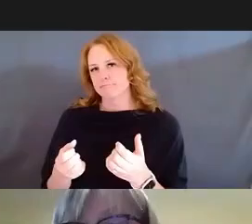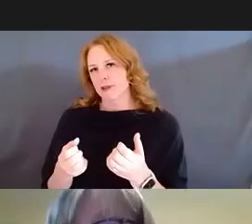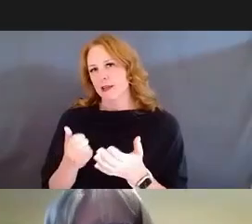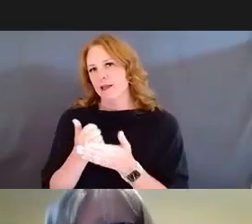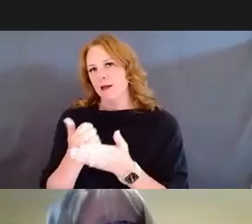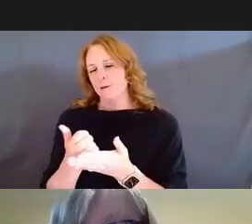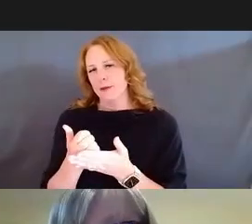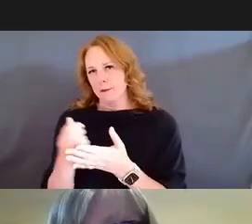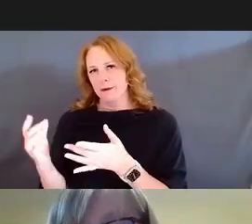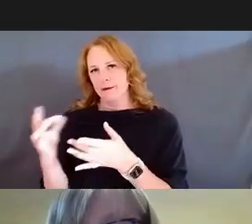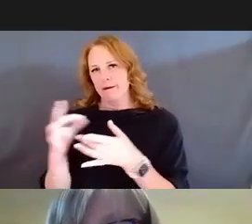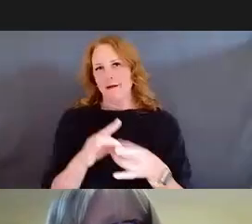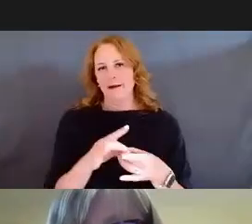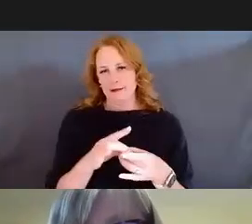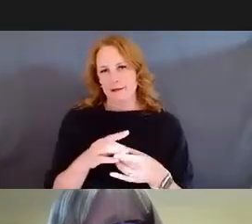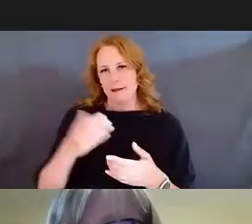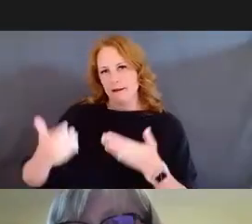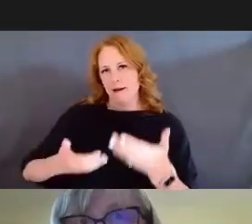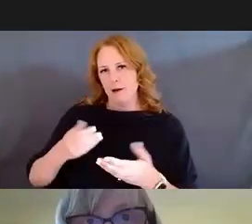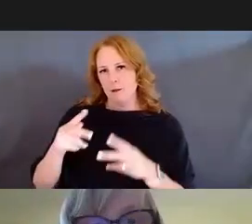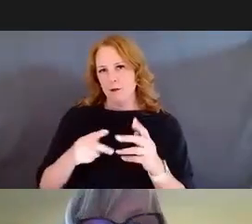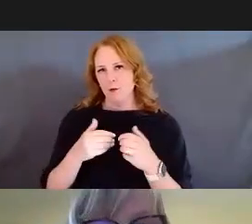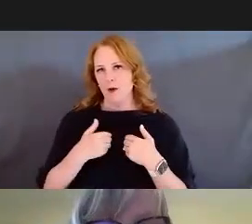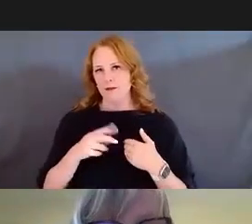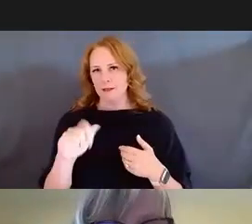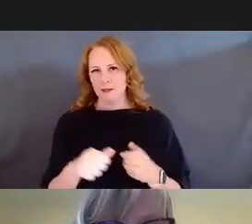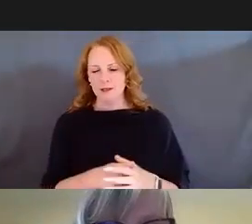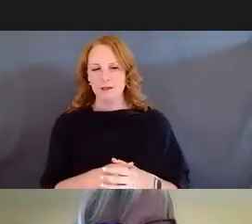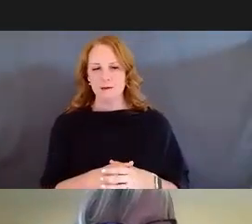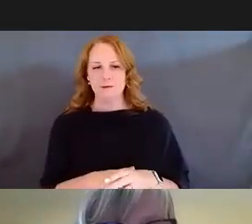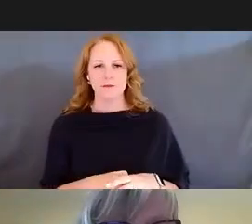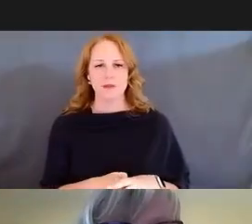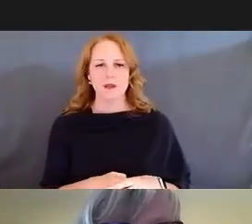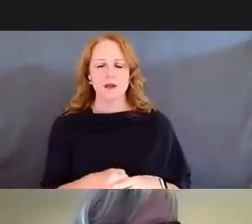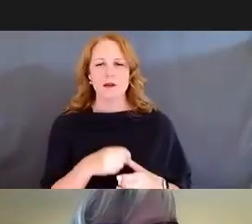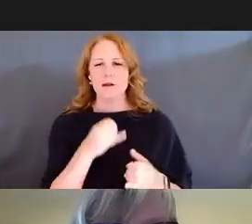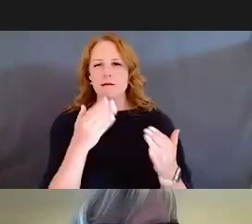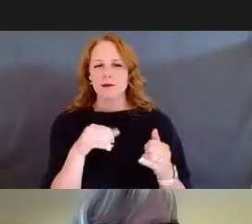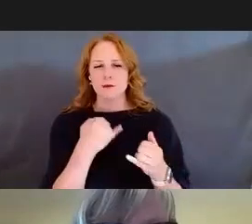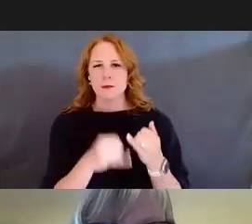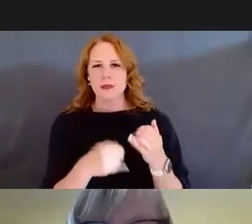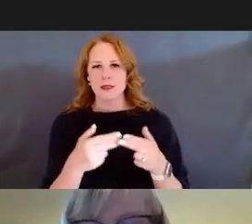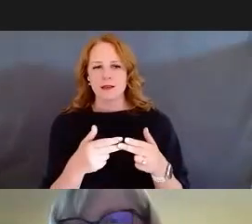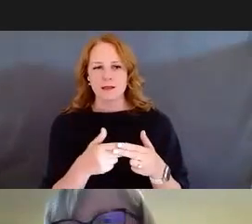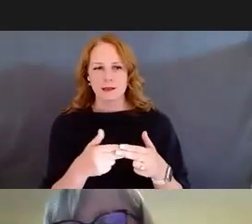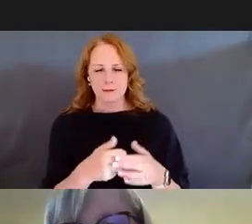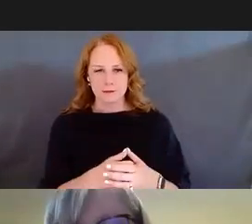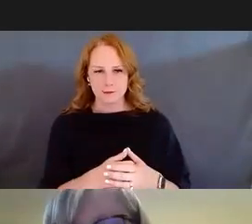and hire individuals with disabilities. So, let's see what we have on the last slide. So, of course,